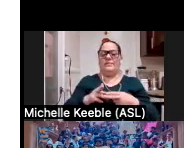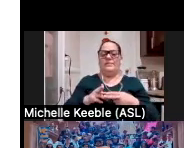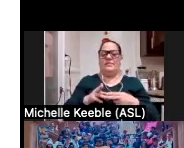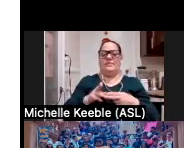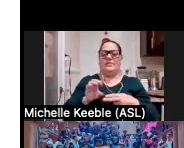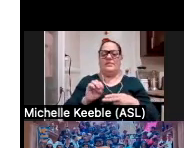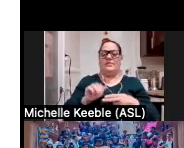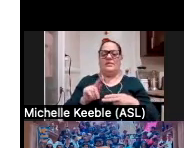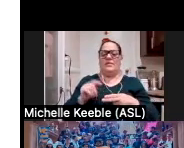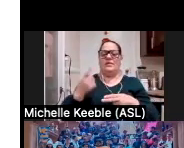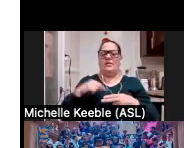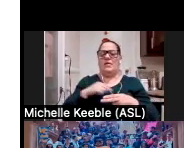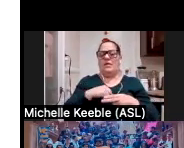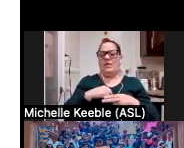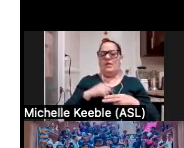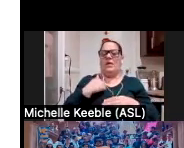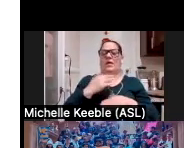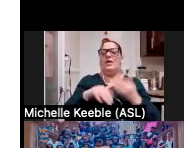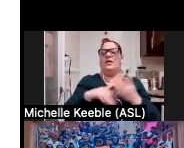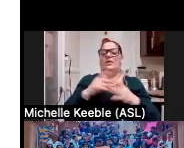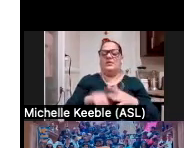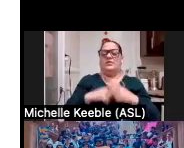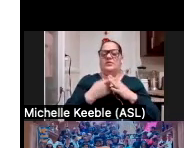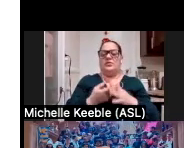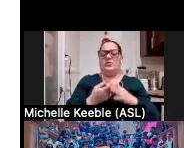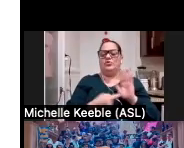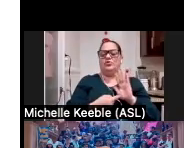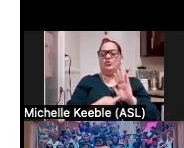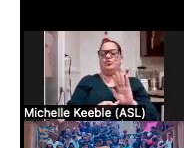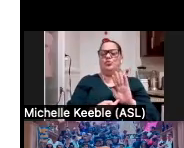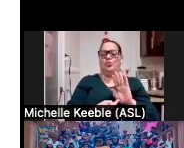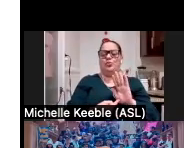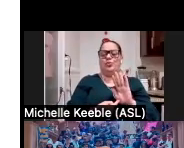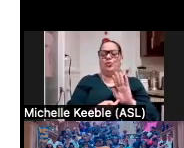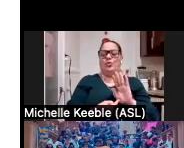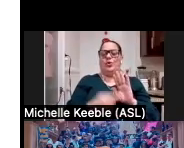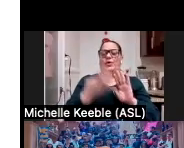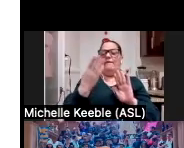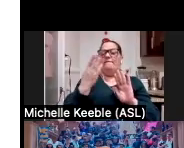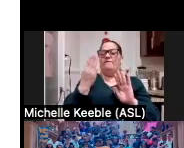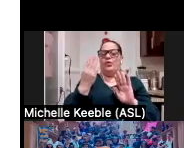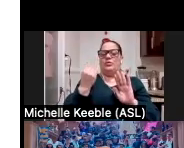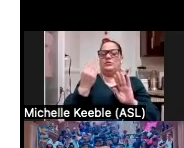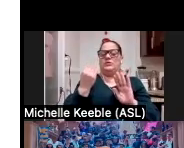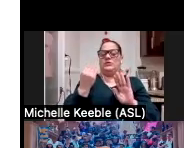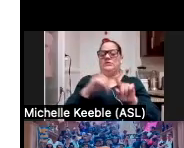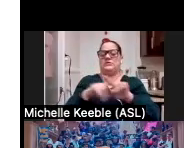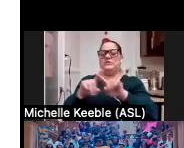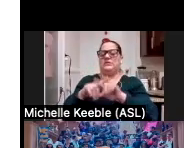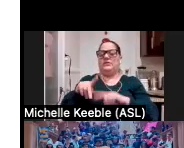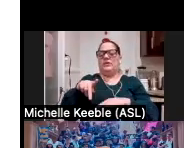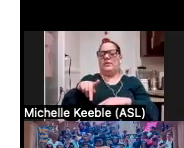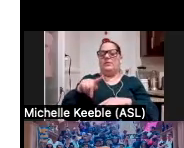museum's inaugural exhibit um unfolds through four 14 immersive portals. Um, each portal offers a